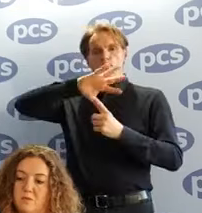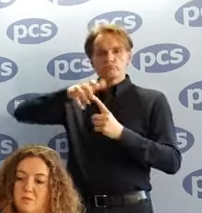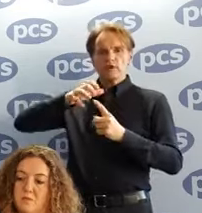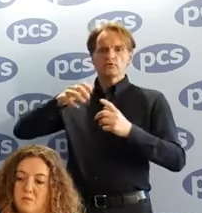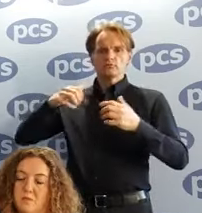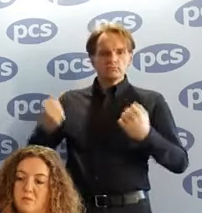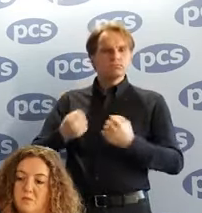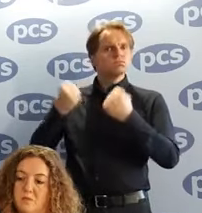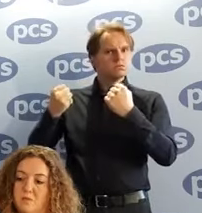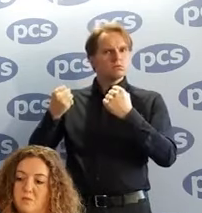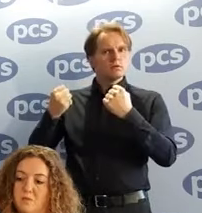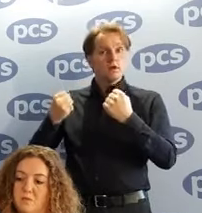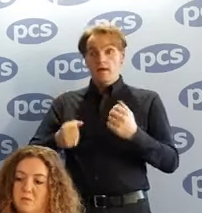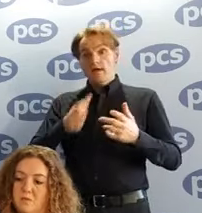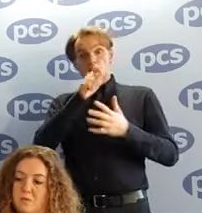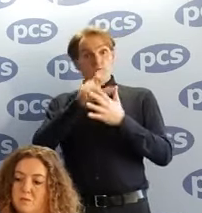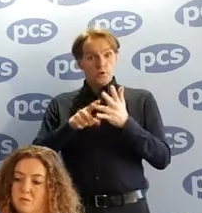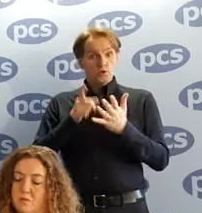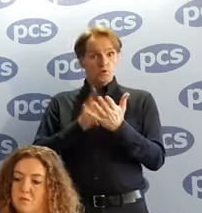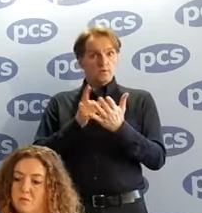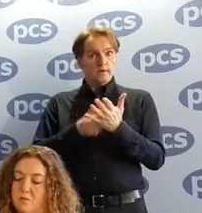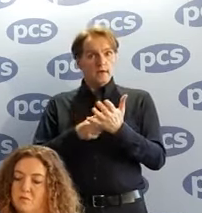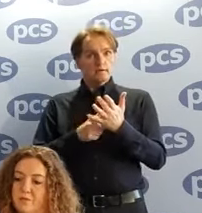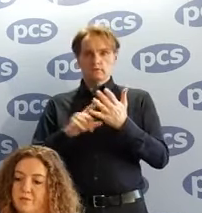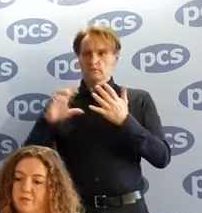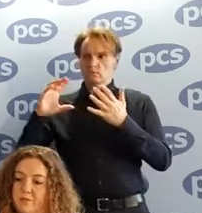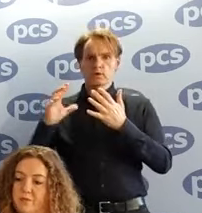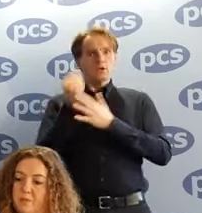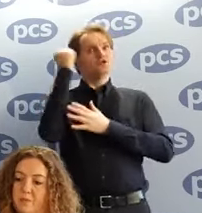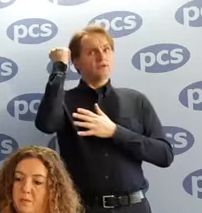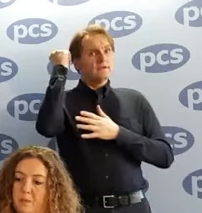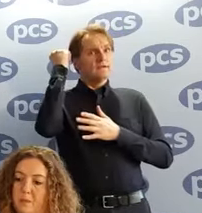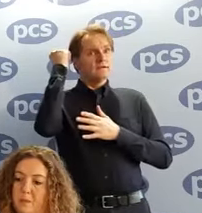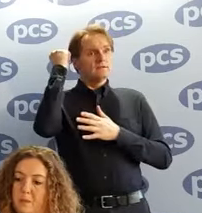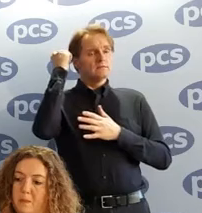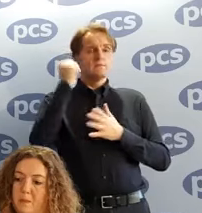if we do all of that and we pull this off, as we believe we can, just think that